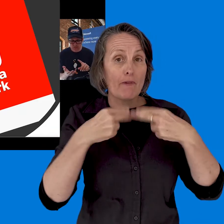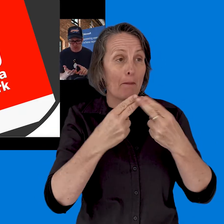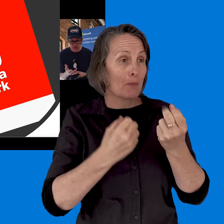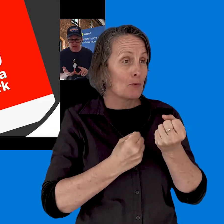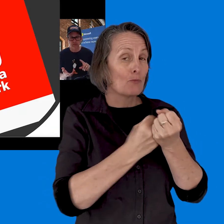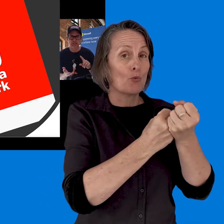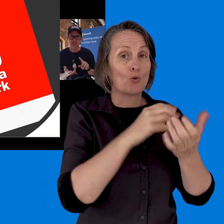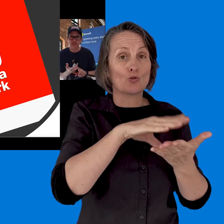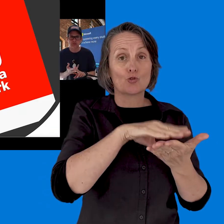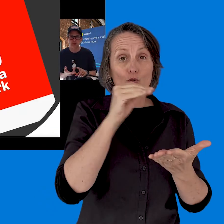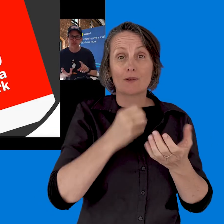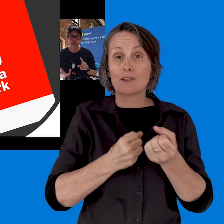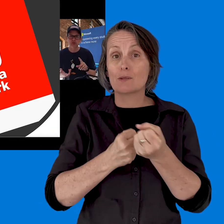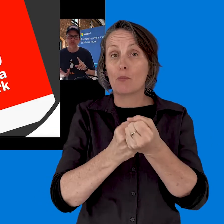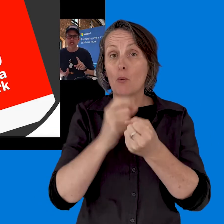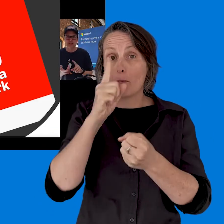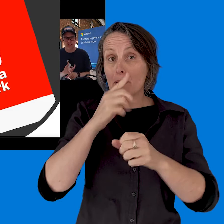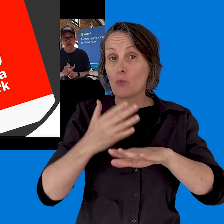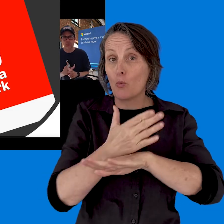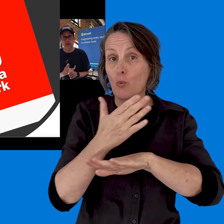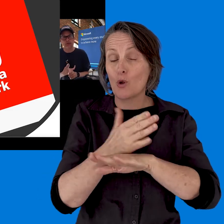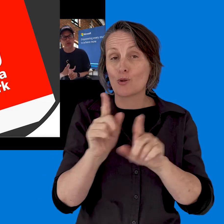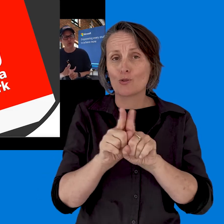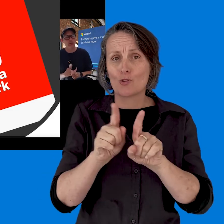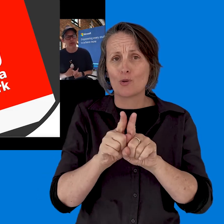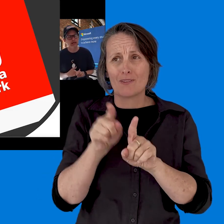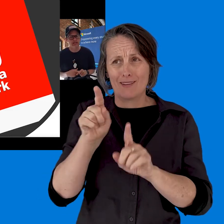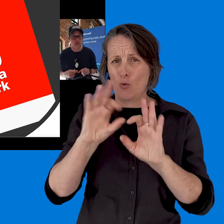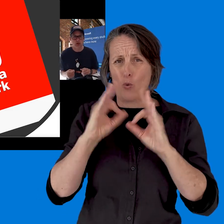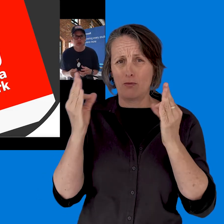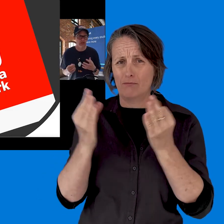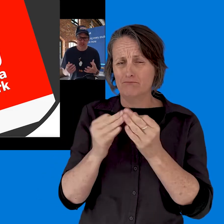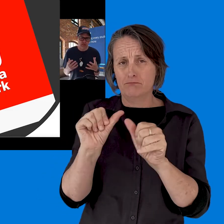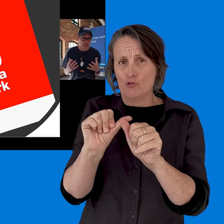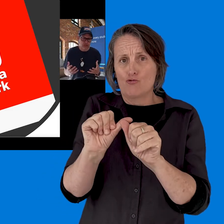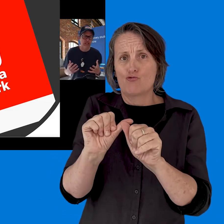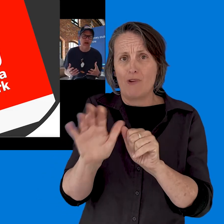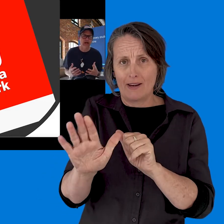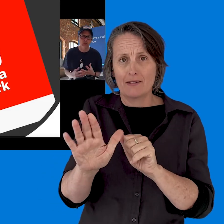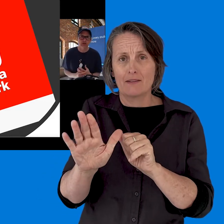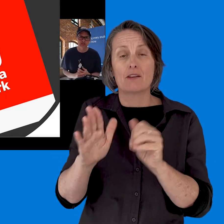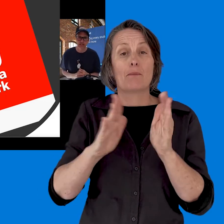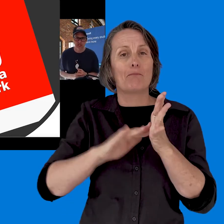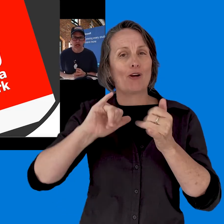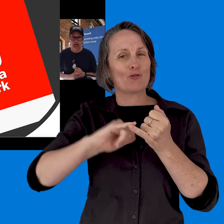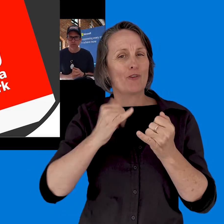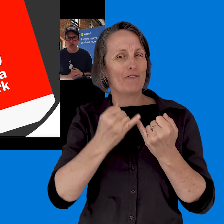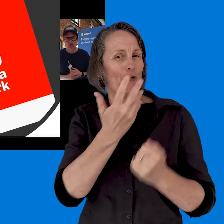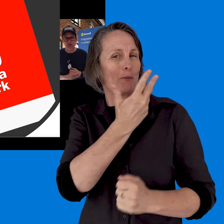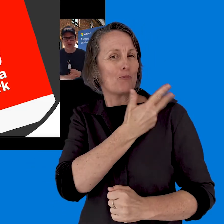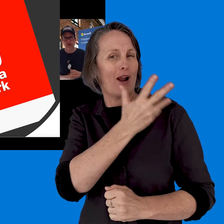they support families, they support students, they support people in the workplace as well. They're just a really great organization and Microsoft